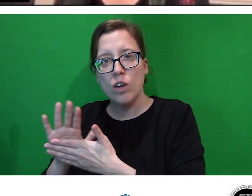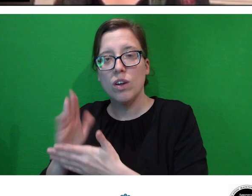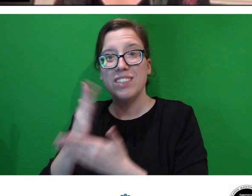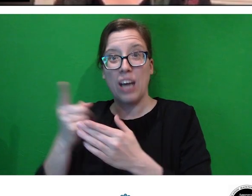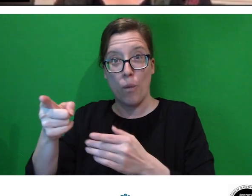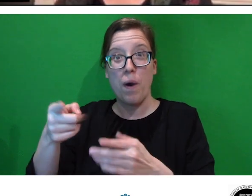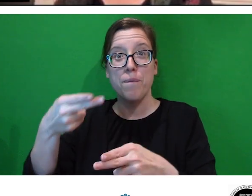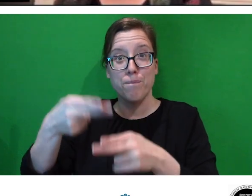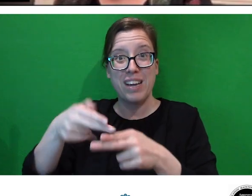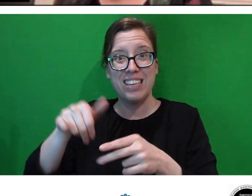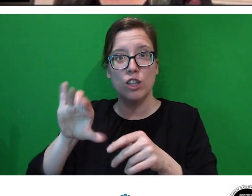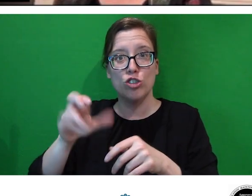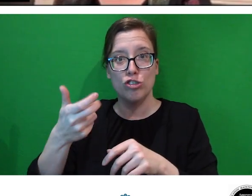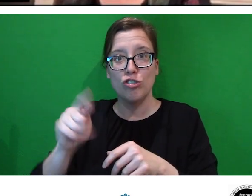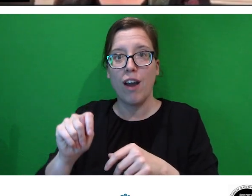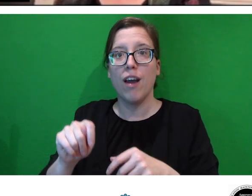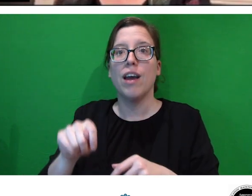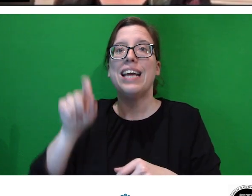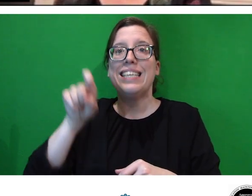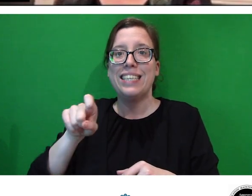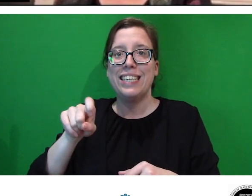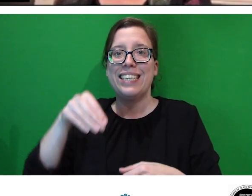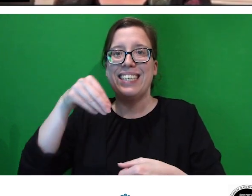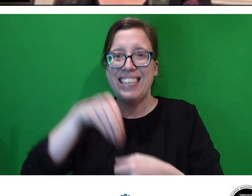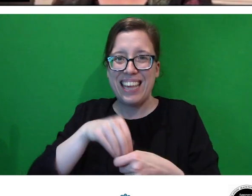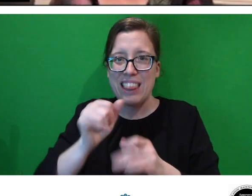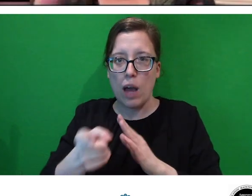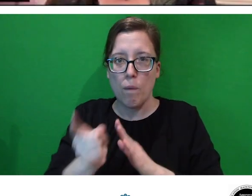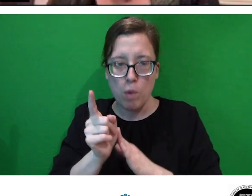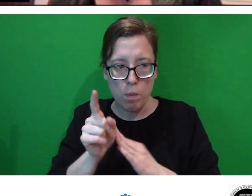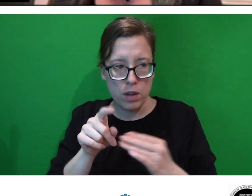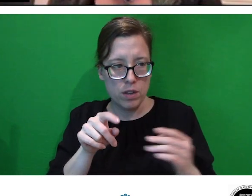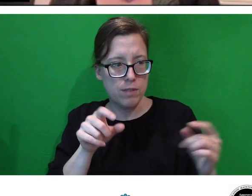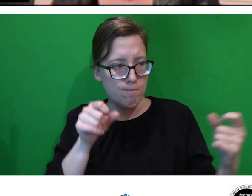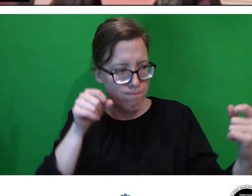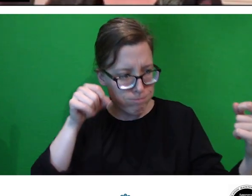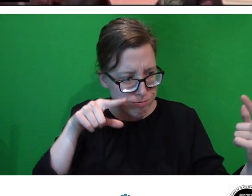We need to be attuned. That's one of the reminders. We saw it with dad and somebody–